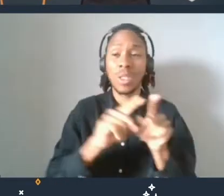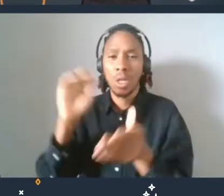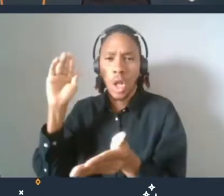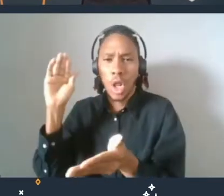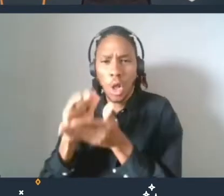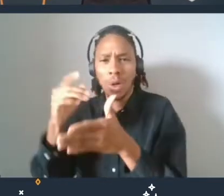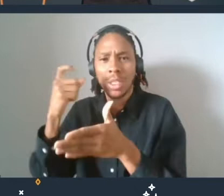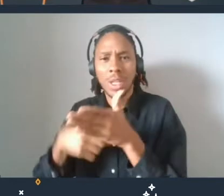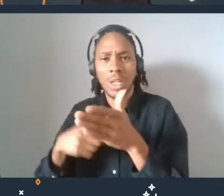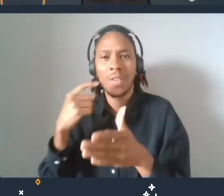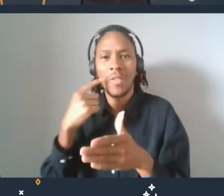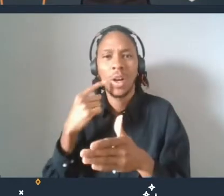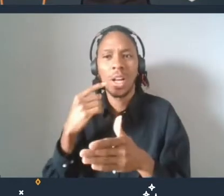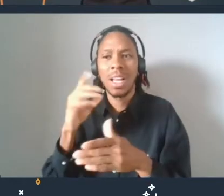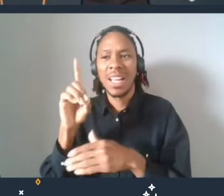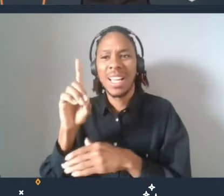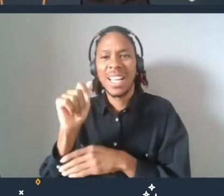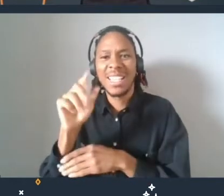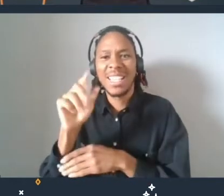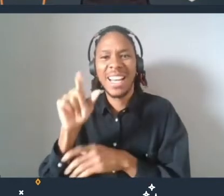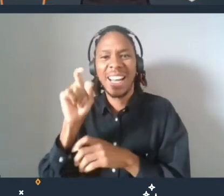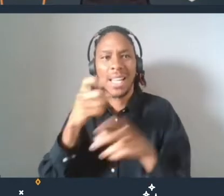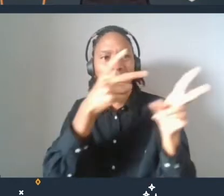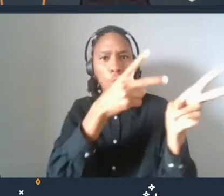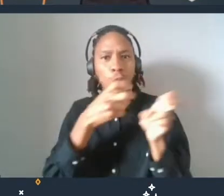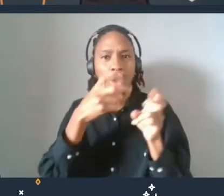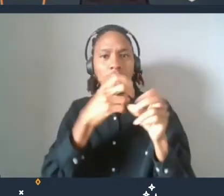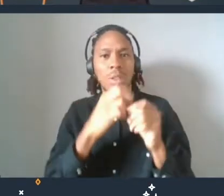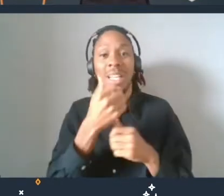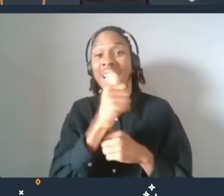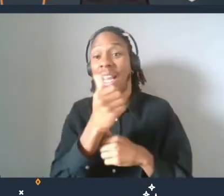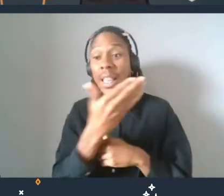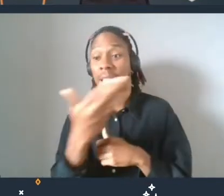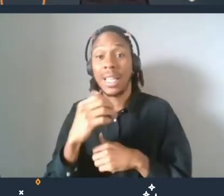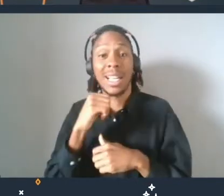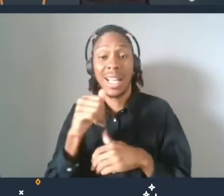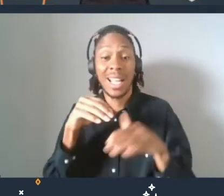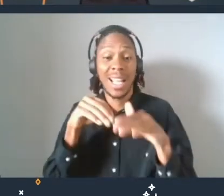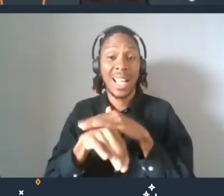that requires immediate retrieval. Any objects that aren't accessed for 30 consecutive days